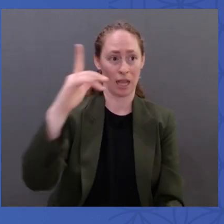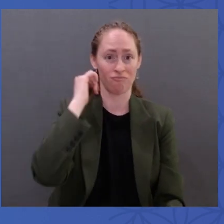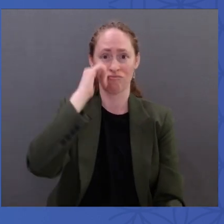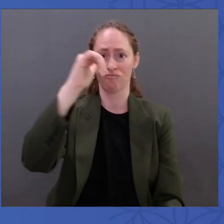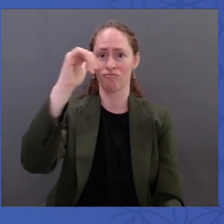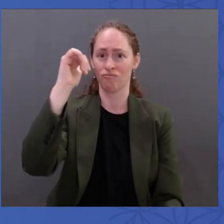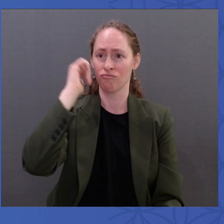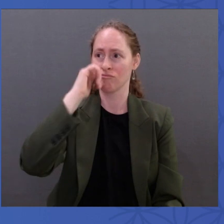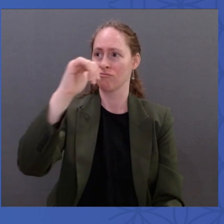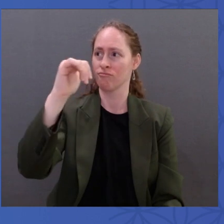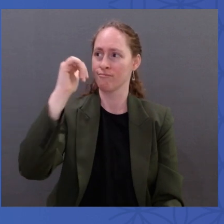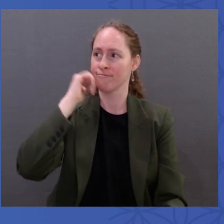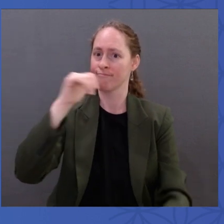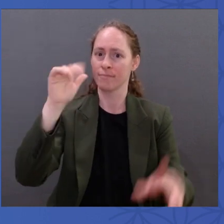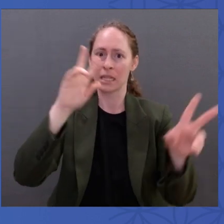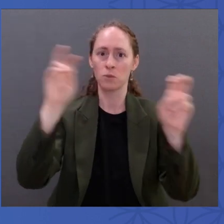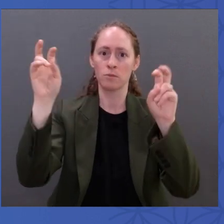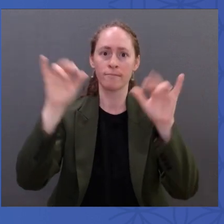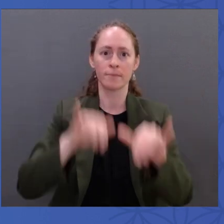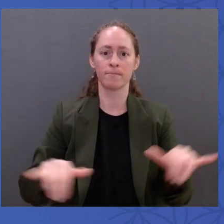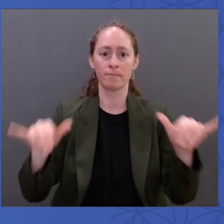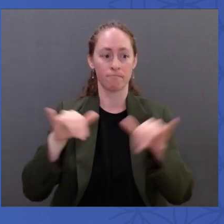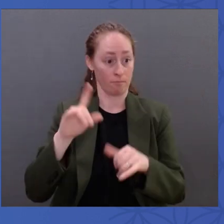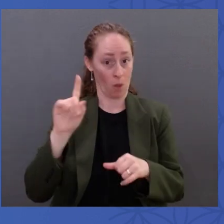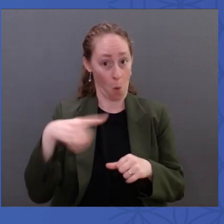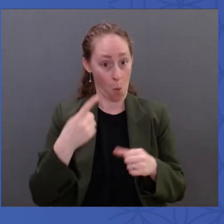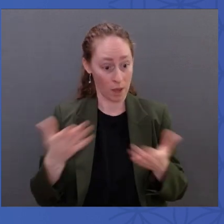It is important to work with the private sector